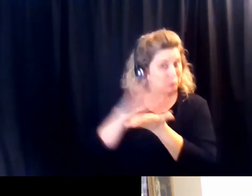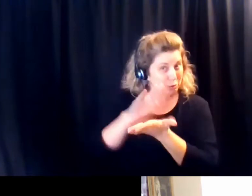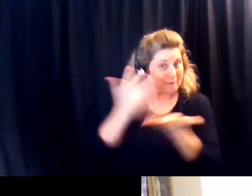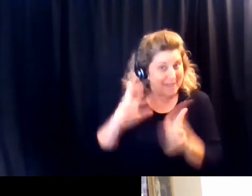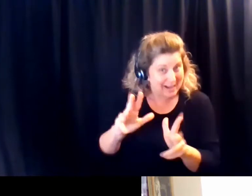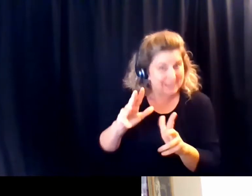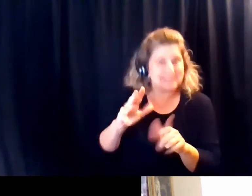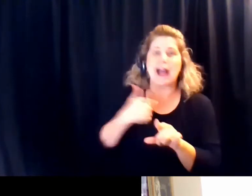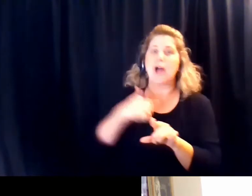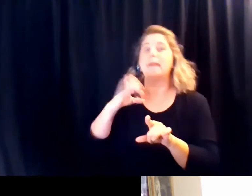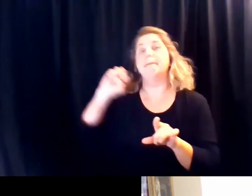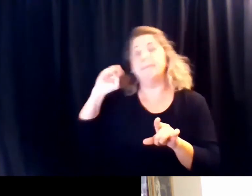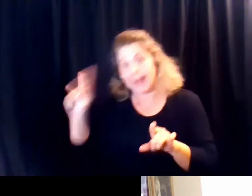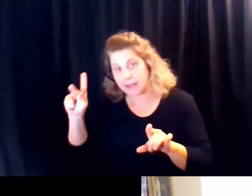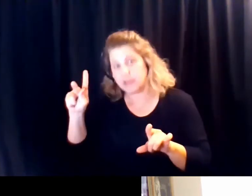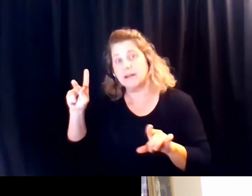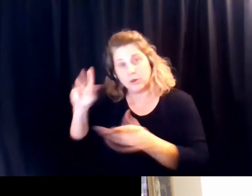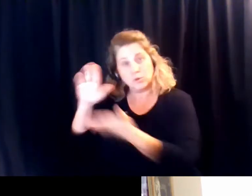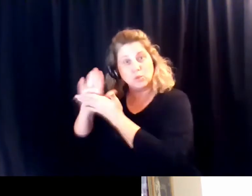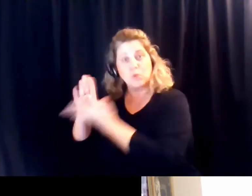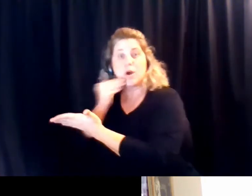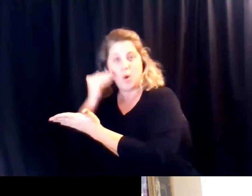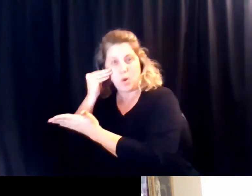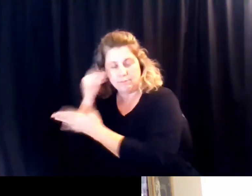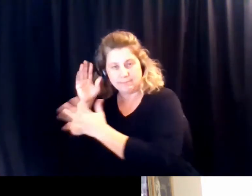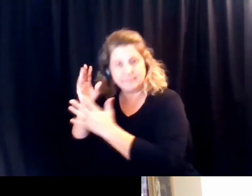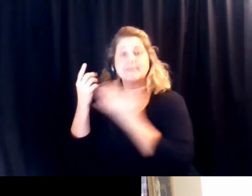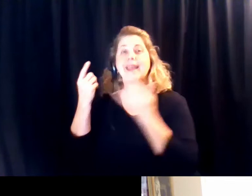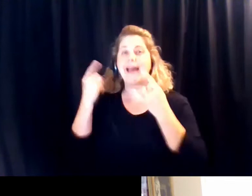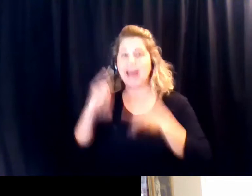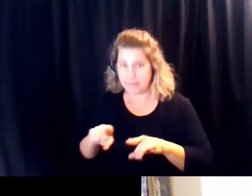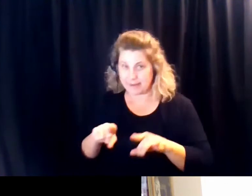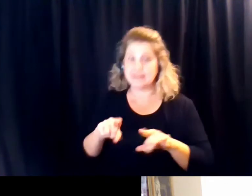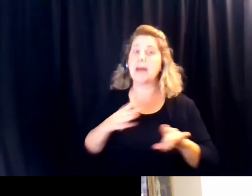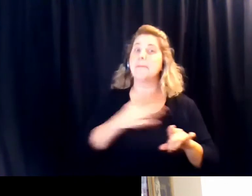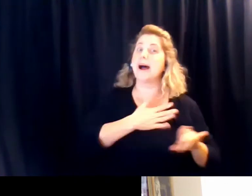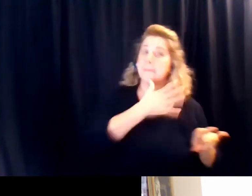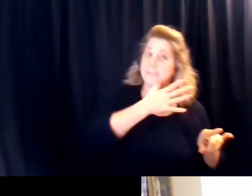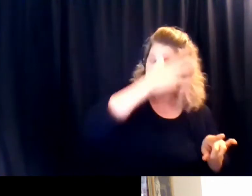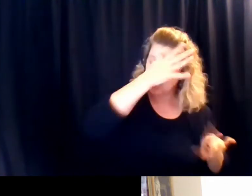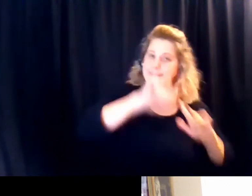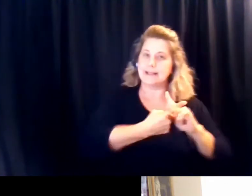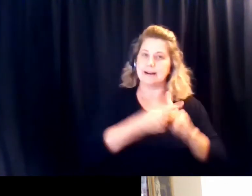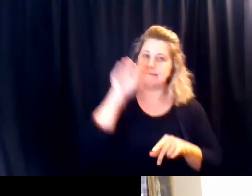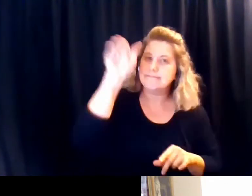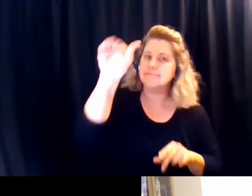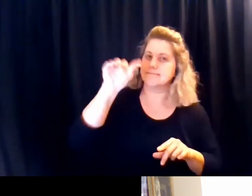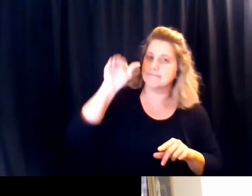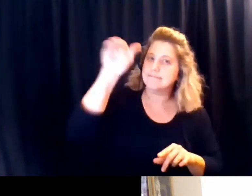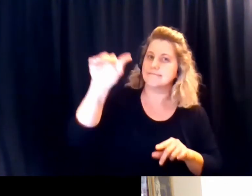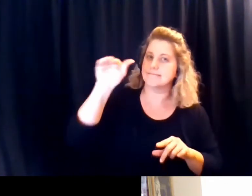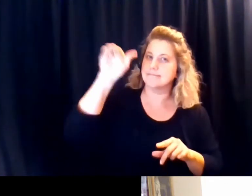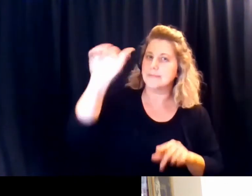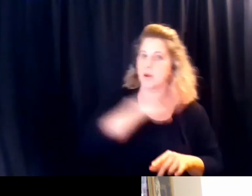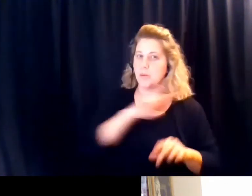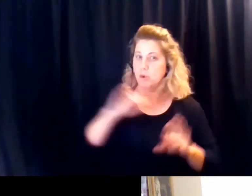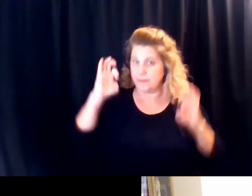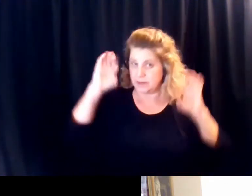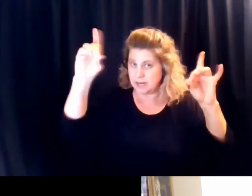Judith Heumann: Because at that time there were no laws in place and making it illegal to discriminate. And they really weren't discussions about